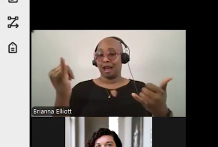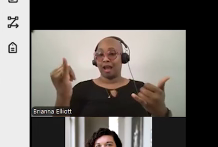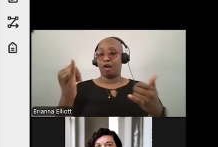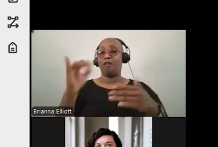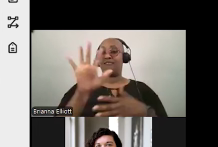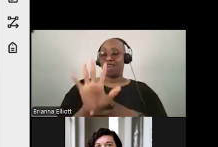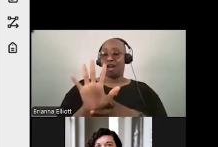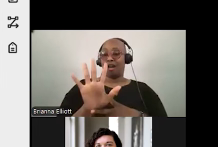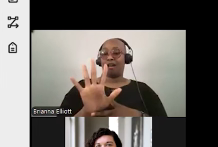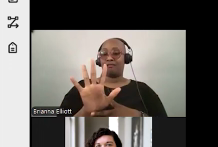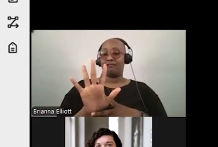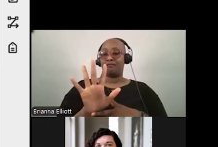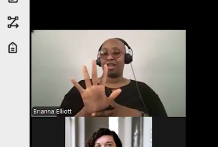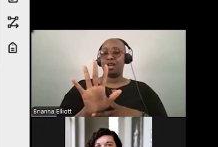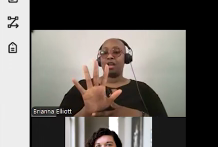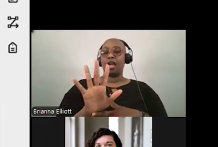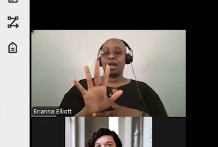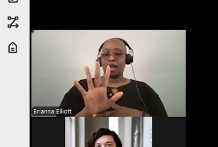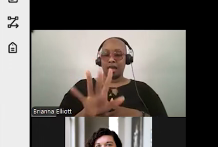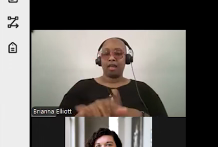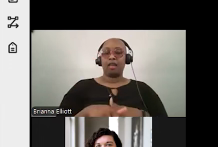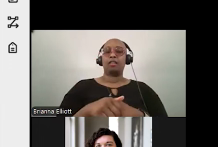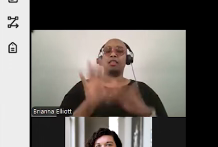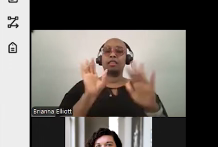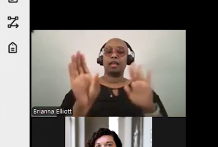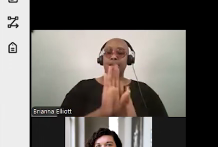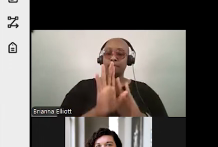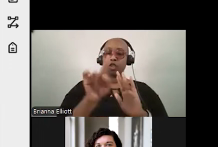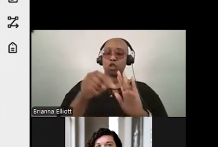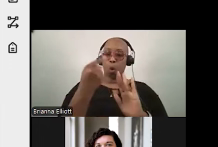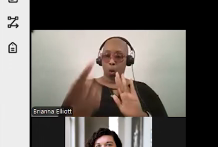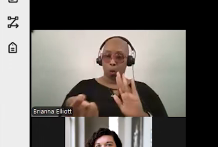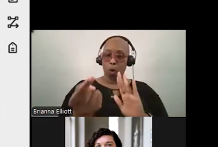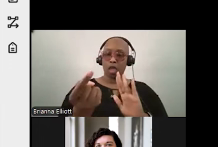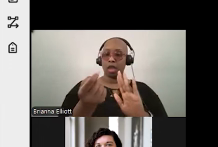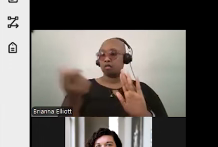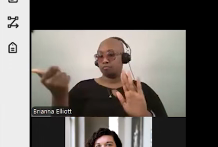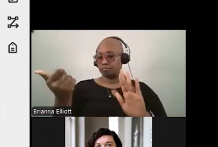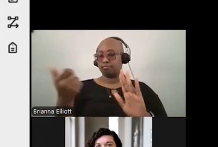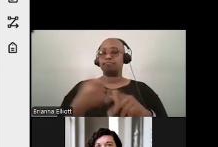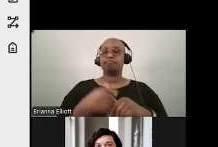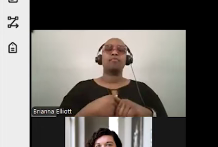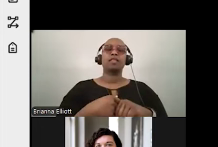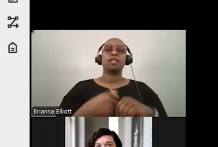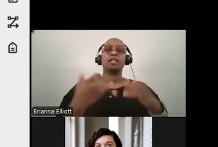one, image only PDF, it's passed. Now we can worry about tags. When I say that tags are important,